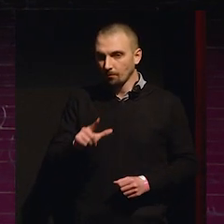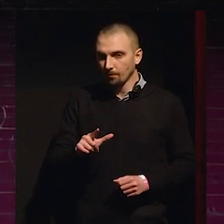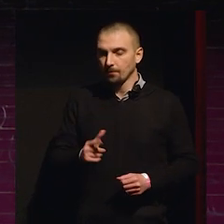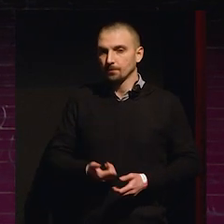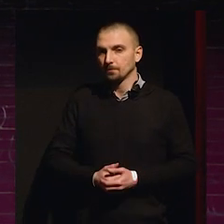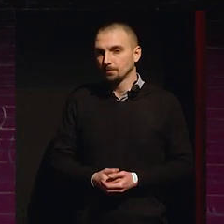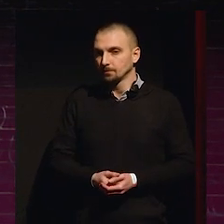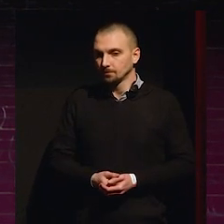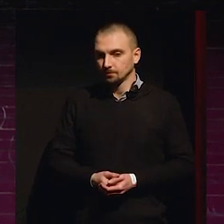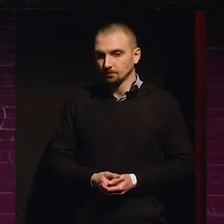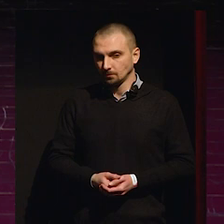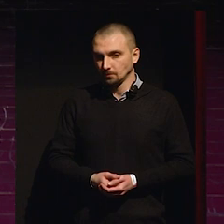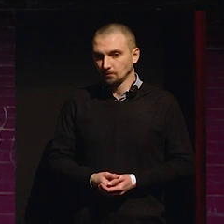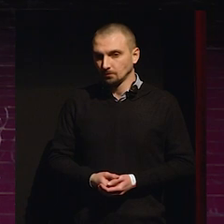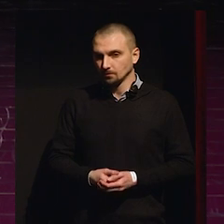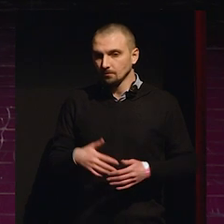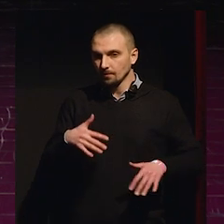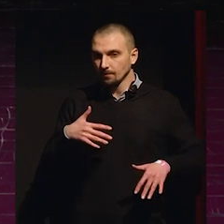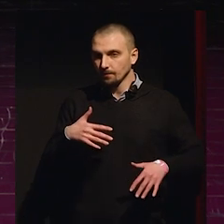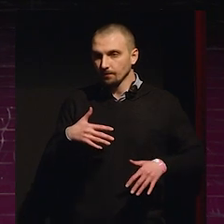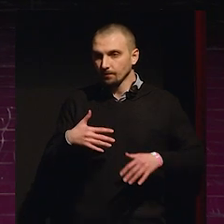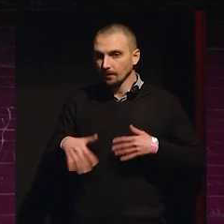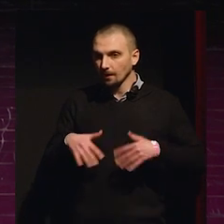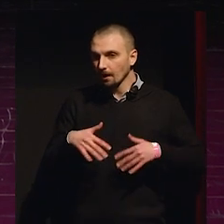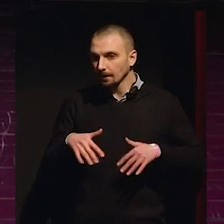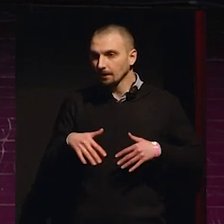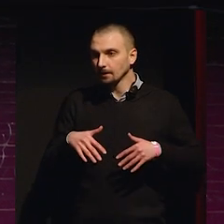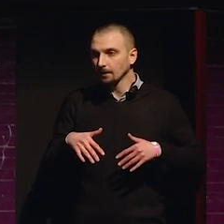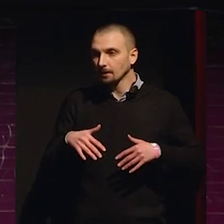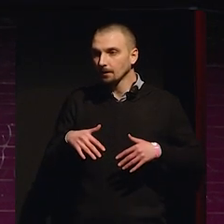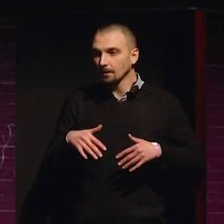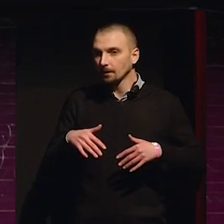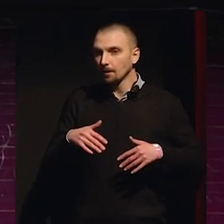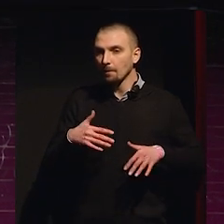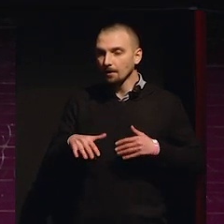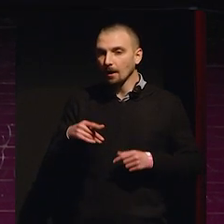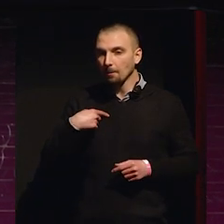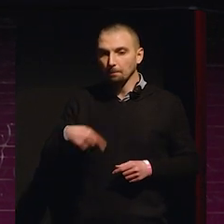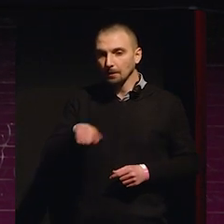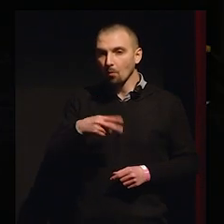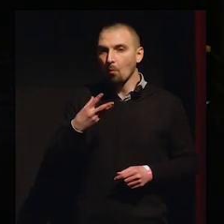cause there is a saying in the disabled activism: “Nothing can happen without us” And...